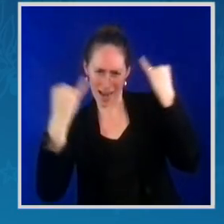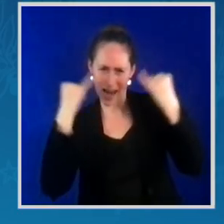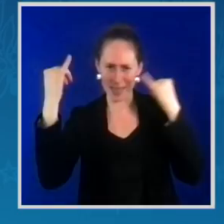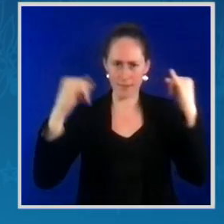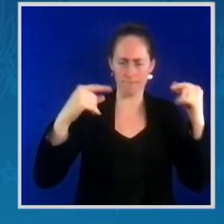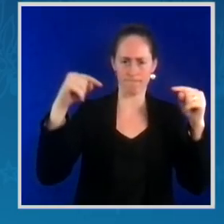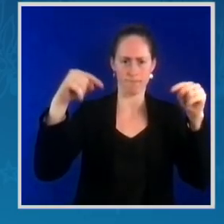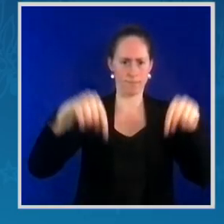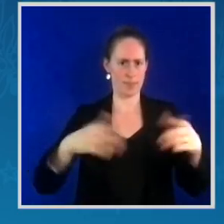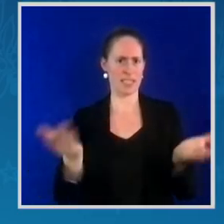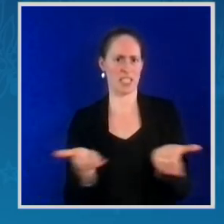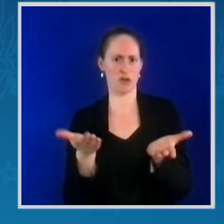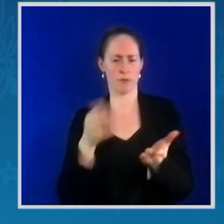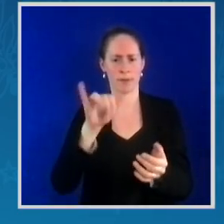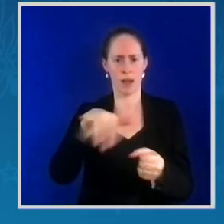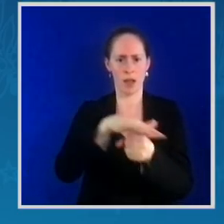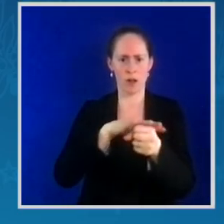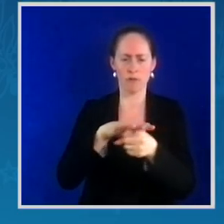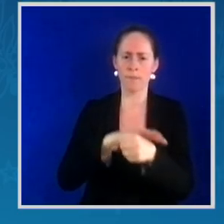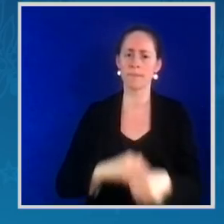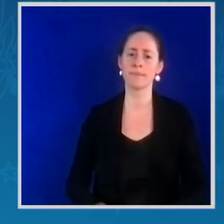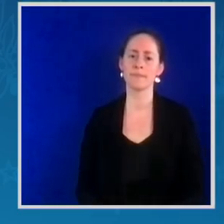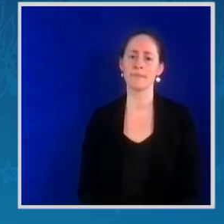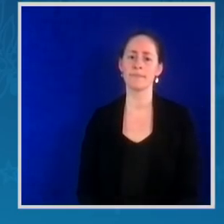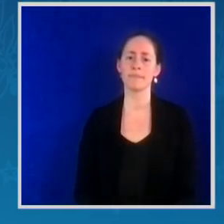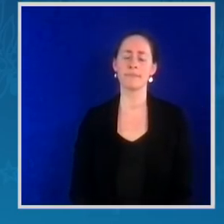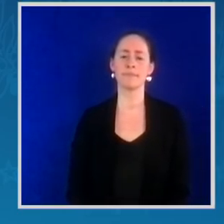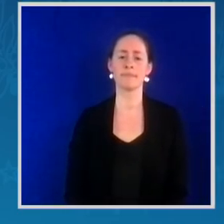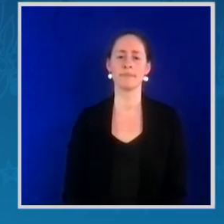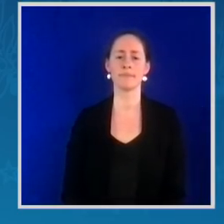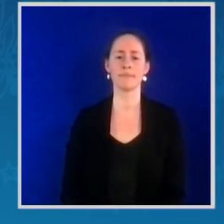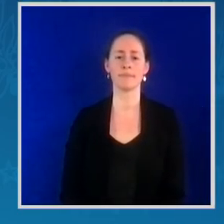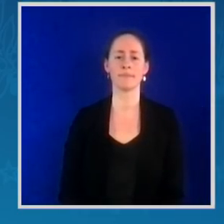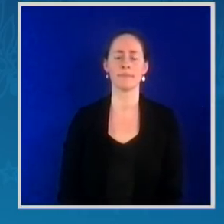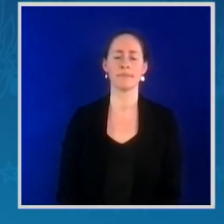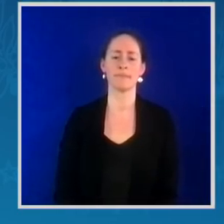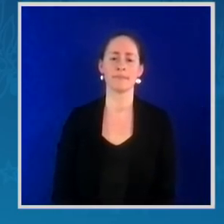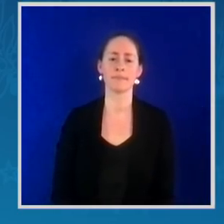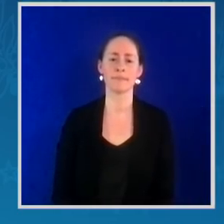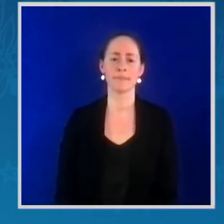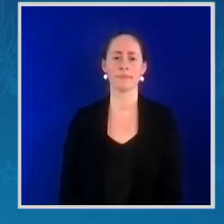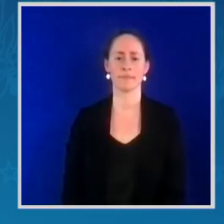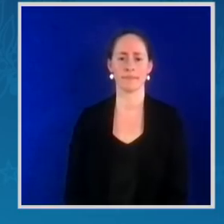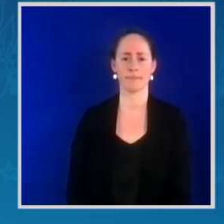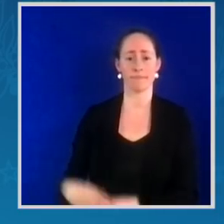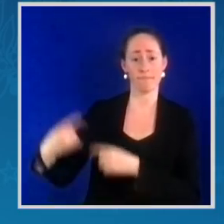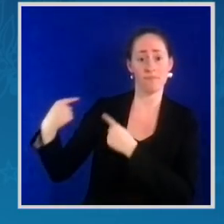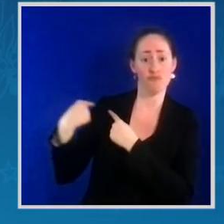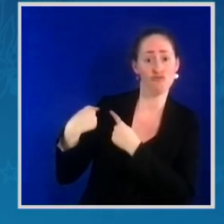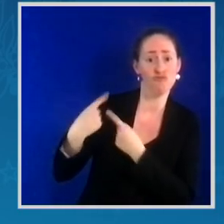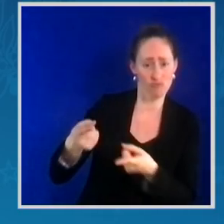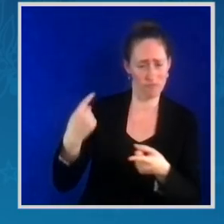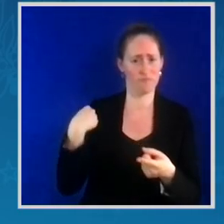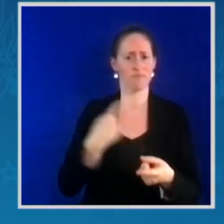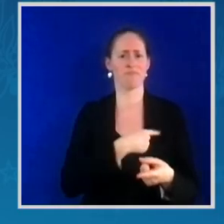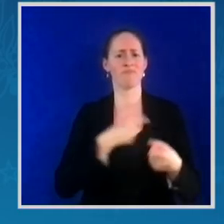Over the last couple of months, we have convened some of the largest philanthropic organizations in the United States